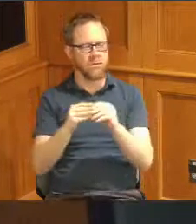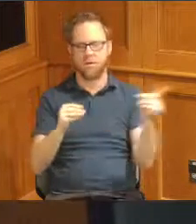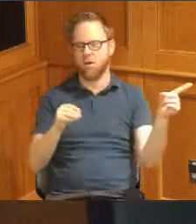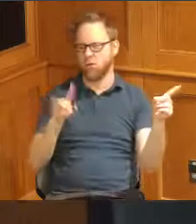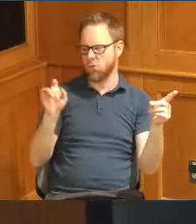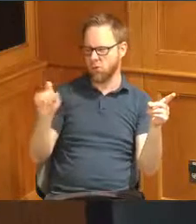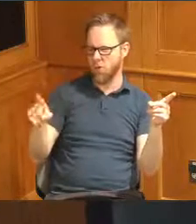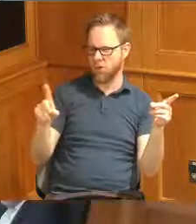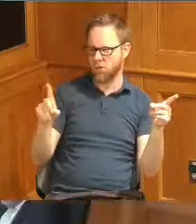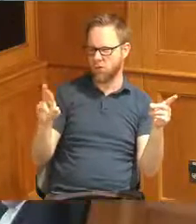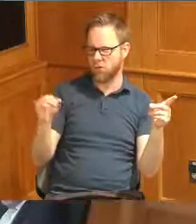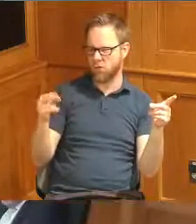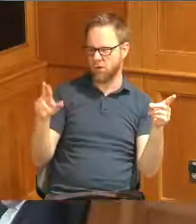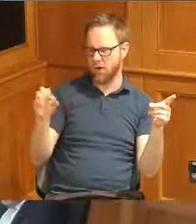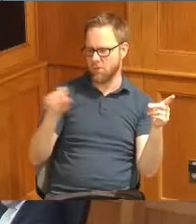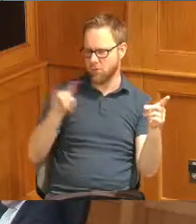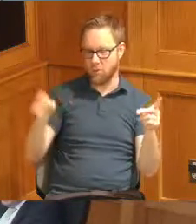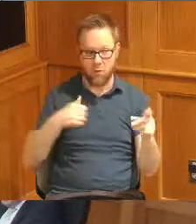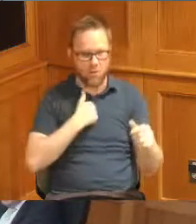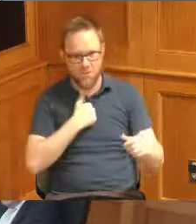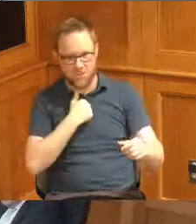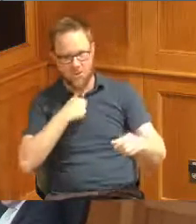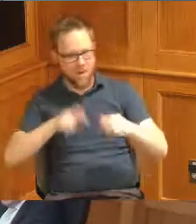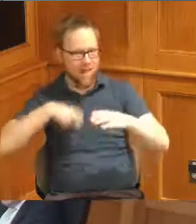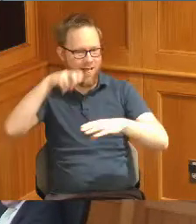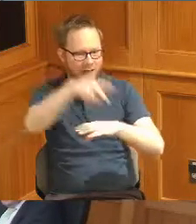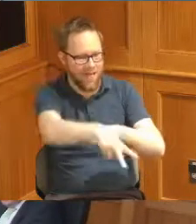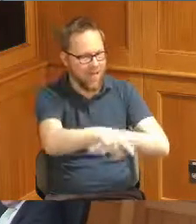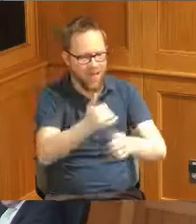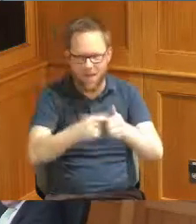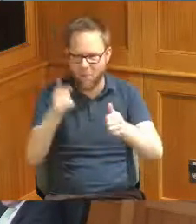sorry I'm saying I'm going too fast everybody said they was on the same page I said okay